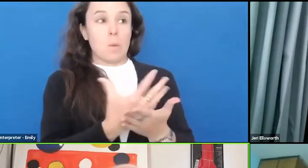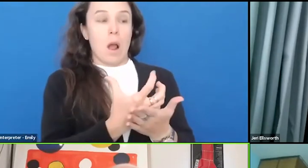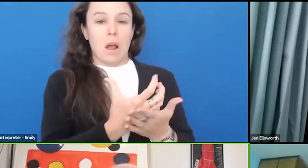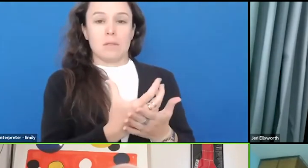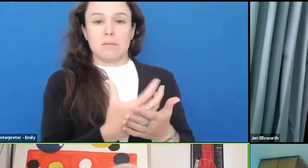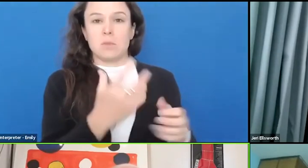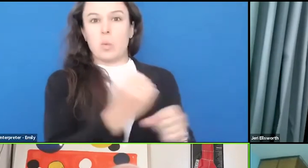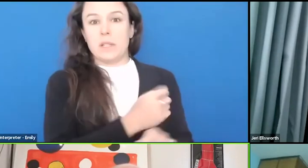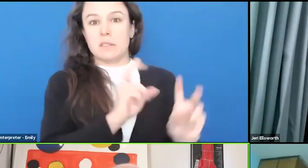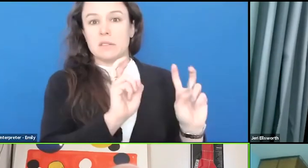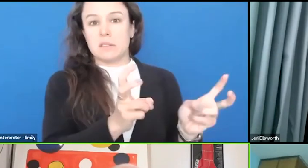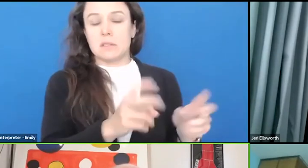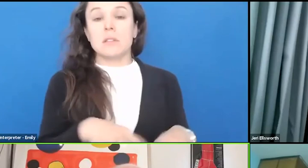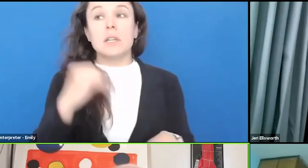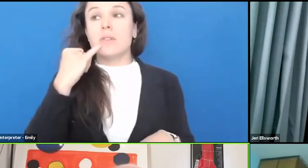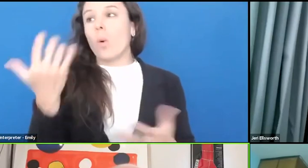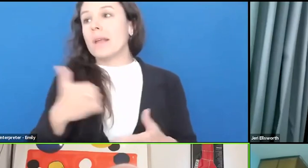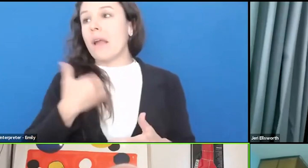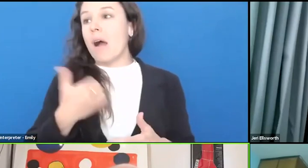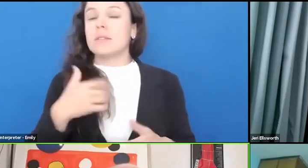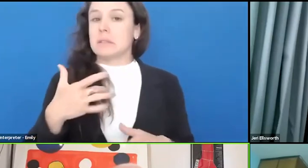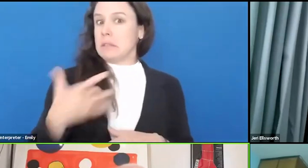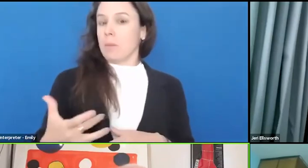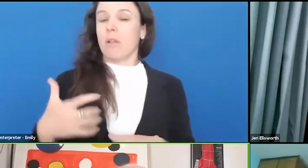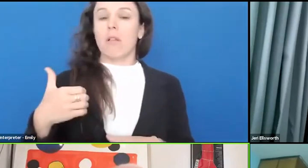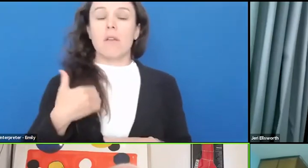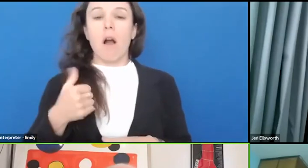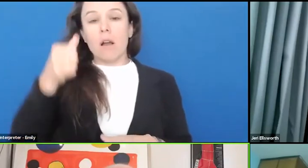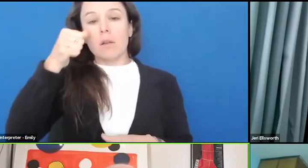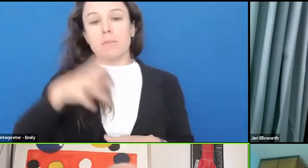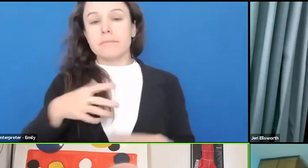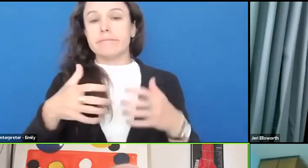you take a typical young American male looking for their first car they're just getting out of MIT,